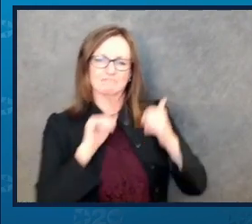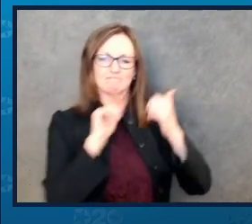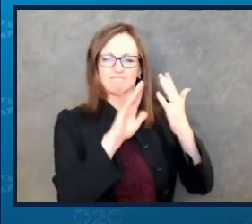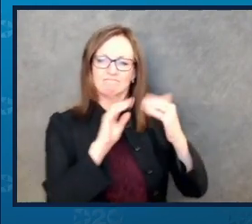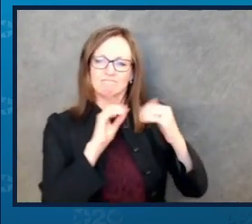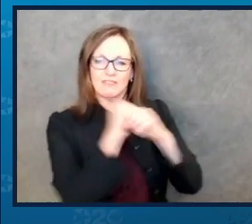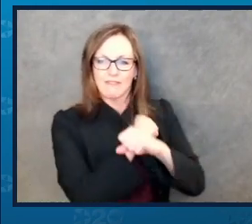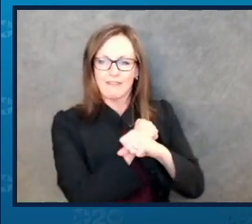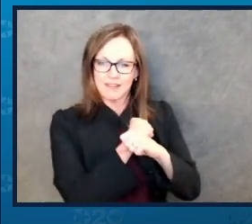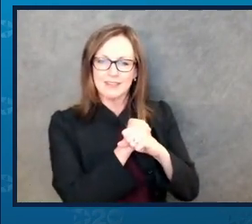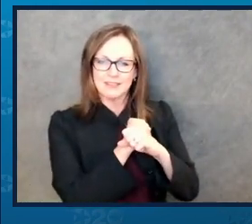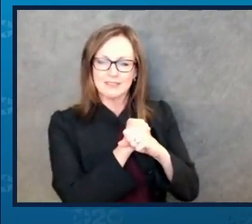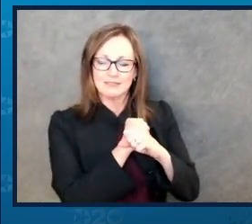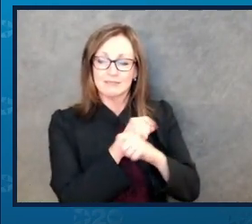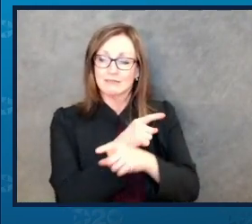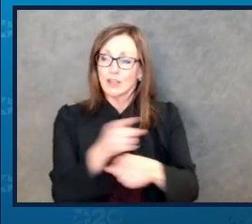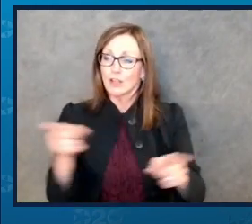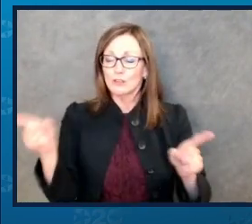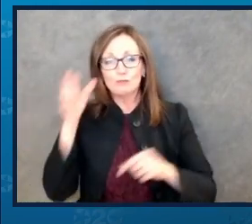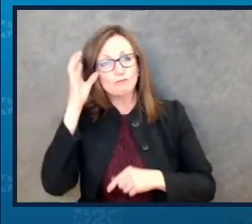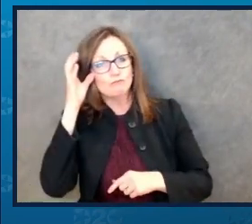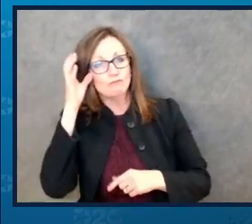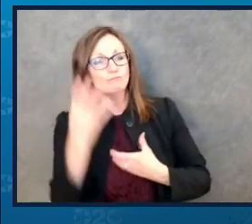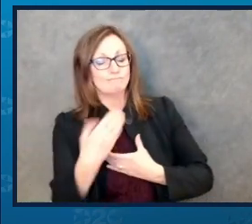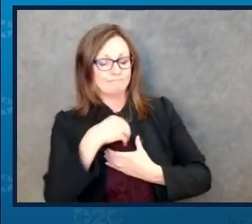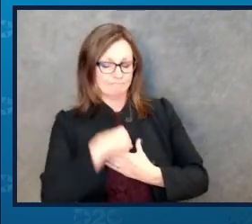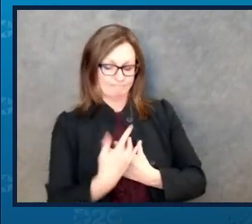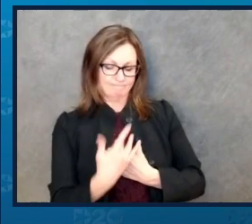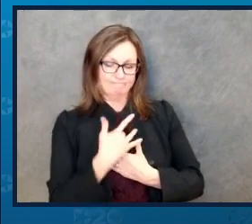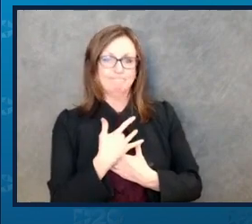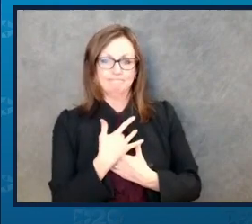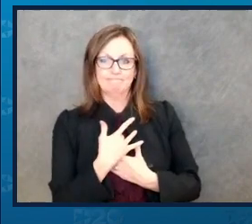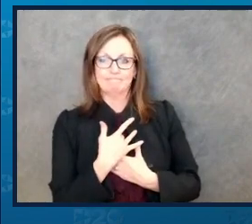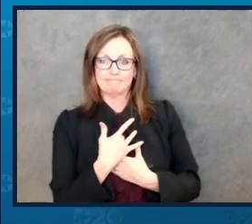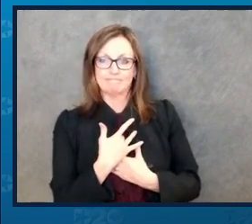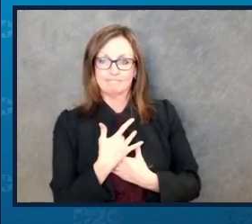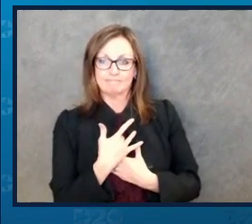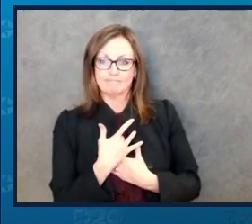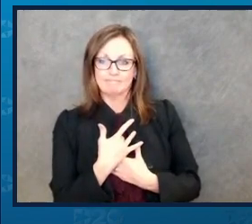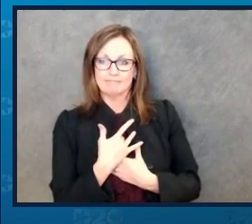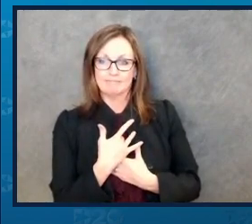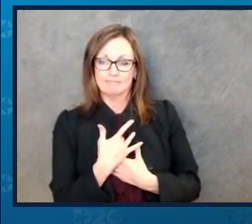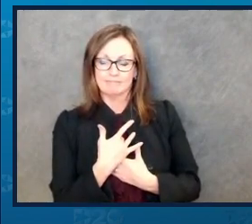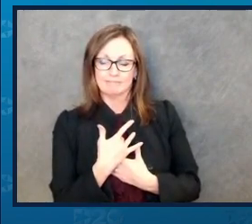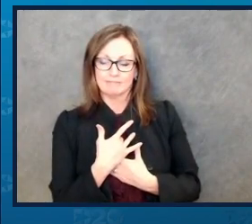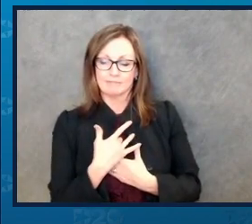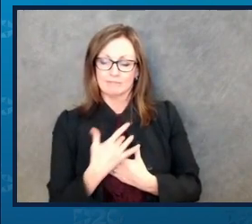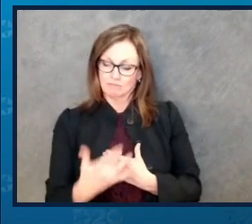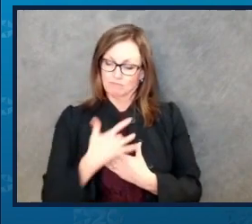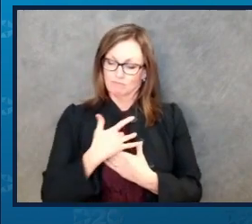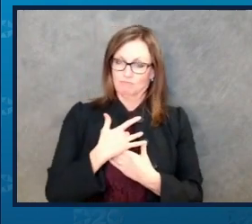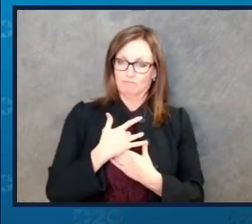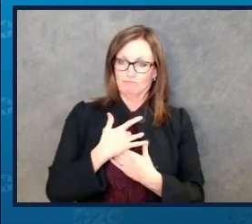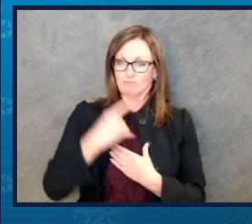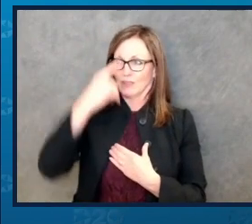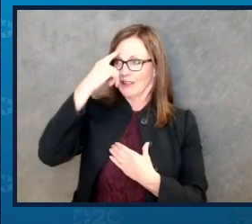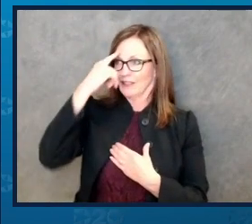THE MOST DIFFICULT TIMES IS WHEN WE STAND CLOSEST TOGETHER. IT IS OUT OF TRAGEDY THAT WE